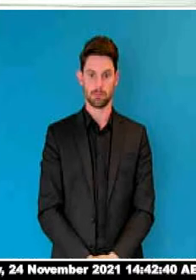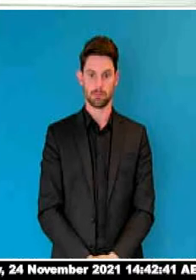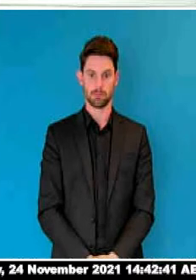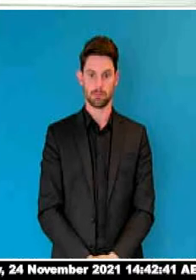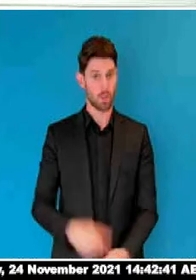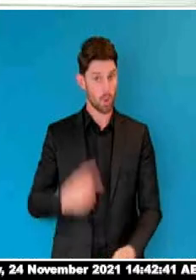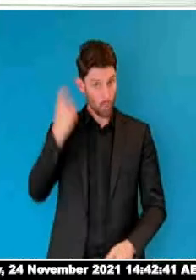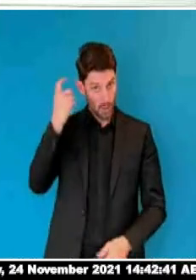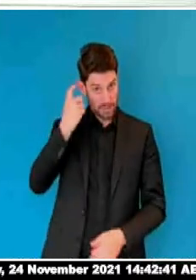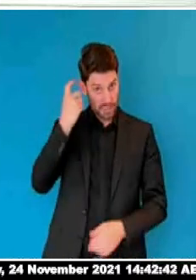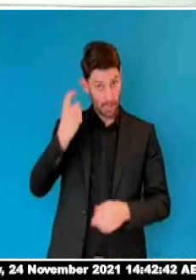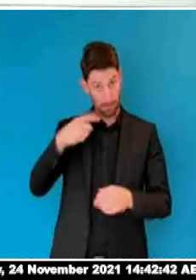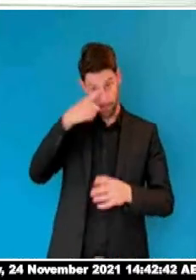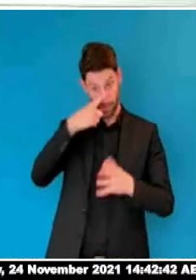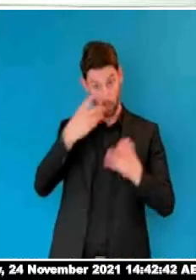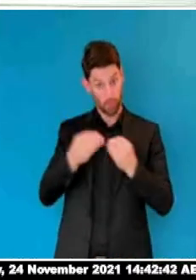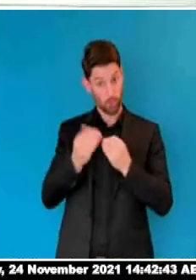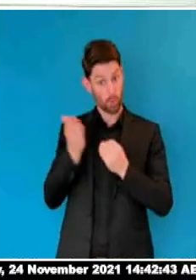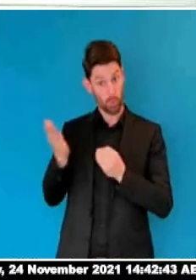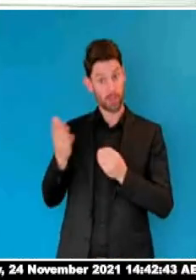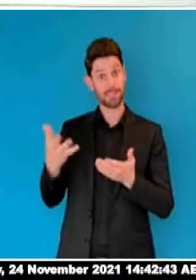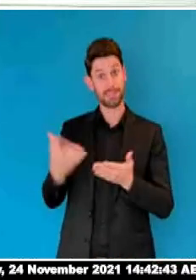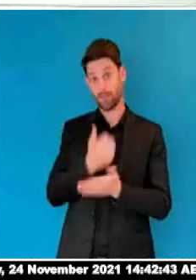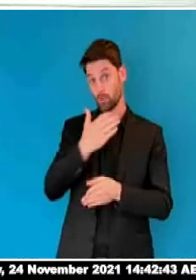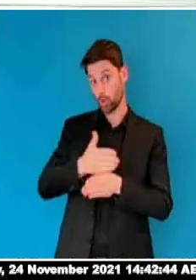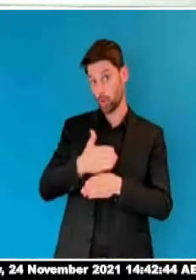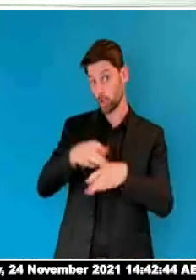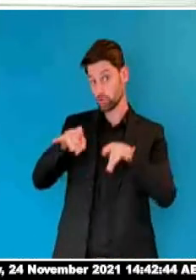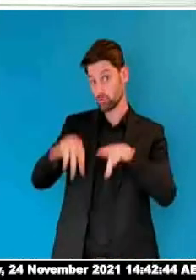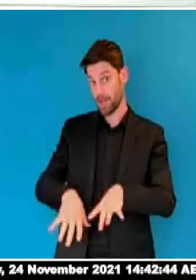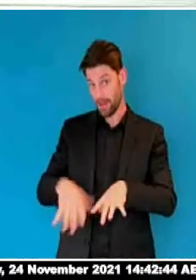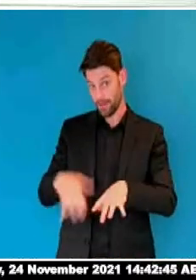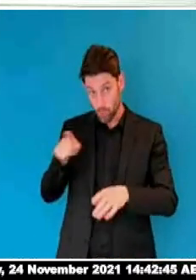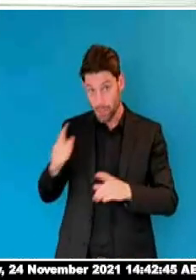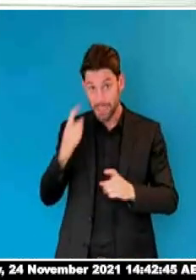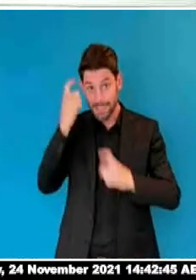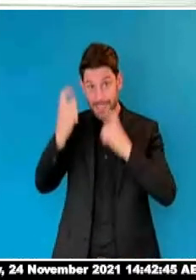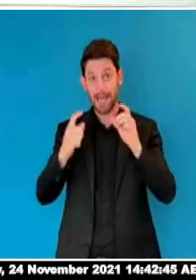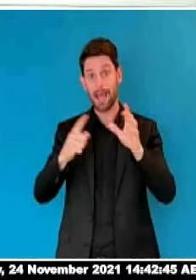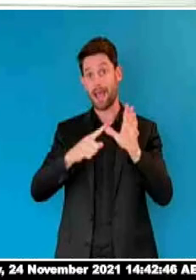consider article 27, for example, of the Convention on the Rights of Persons with